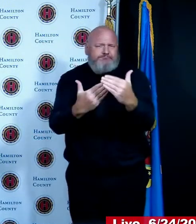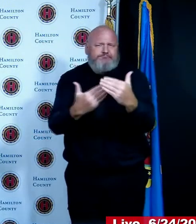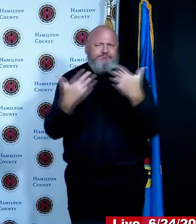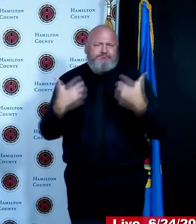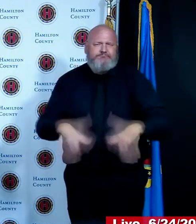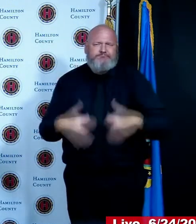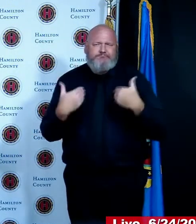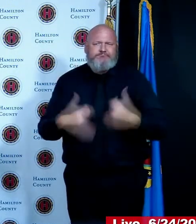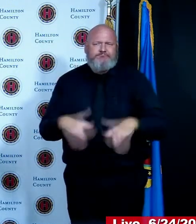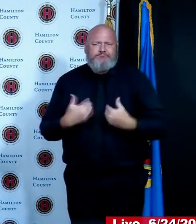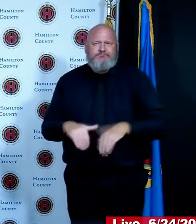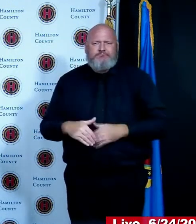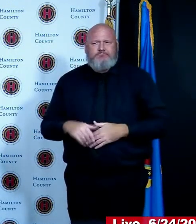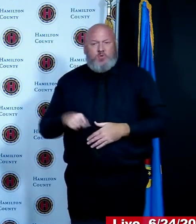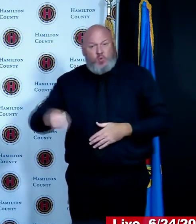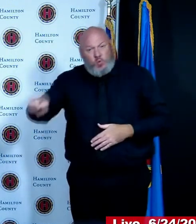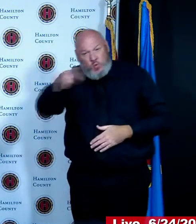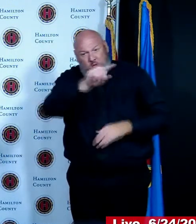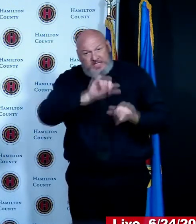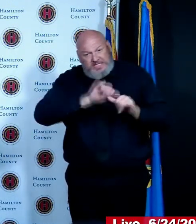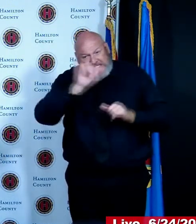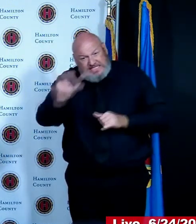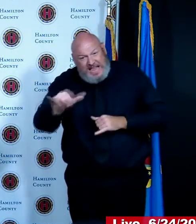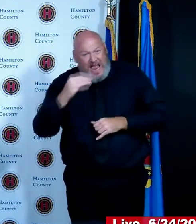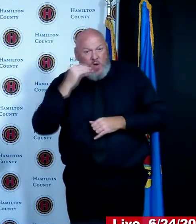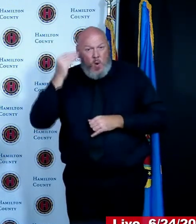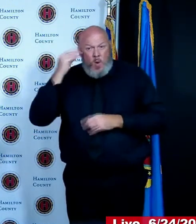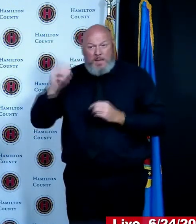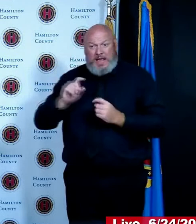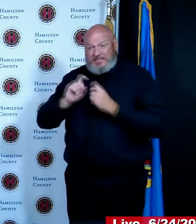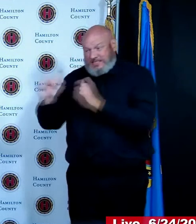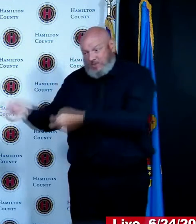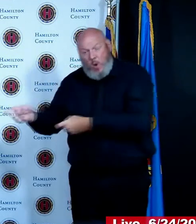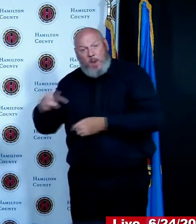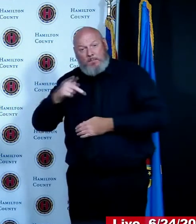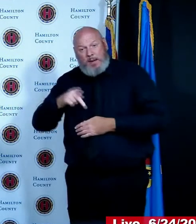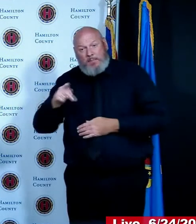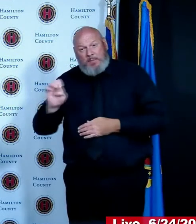donating PPE to medical and safety professionals you have allowed our